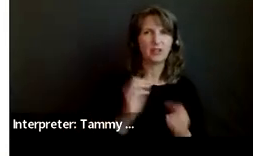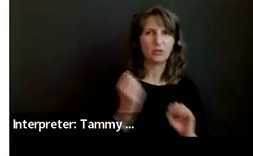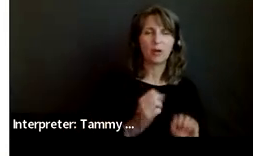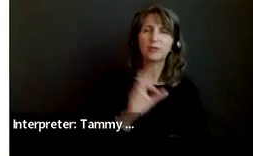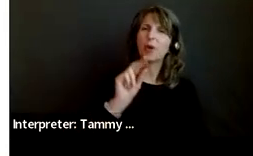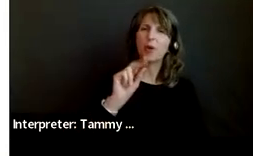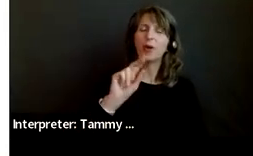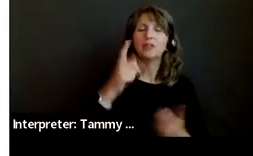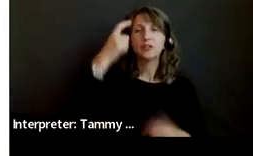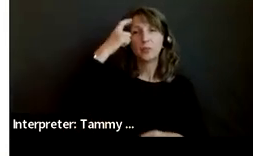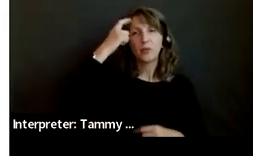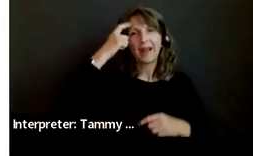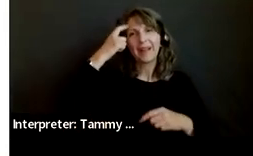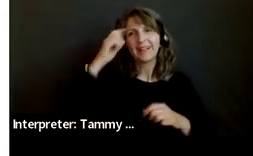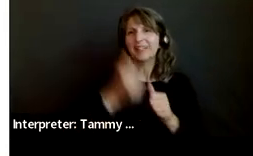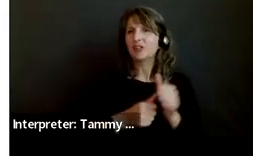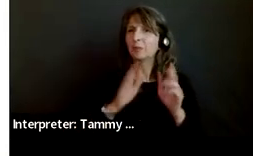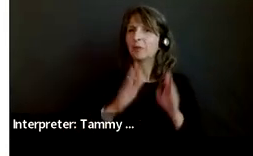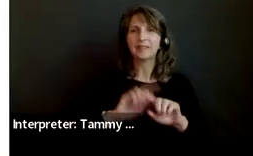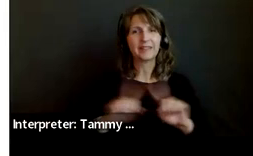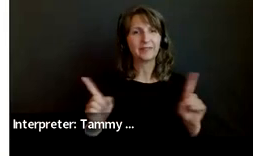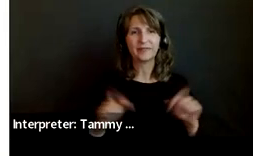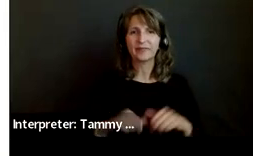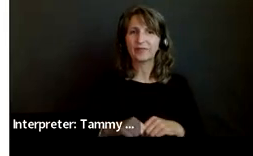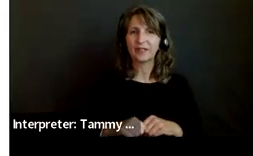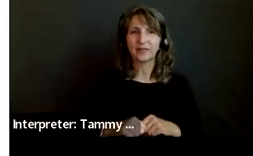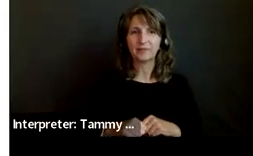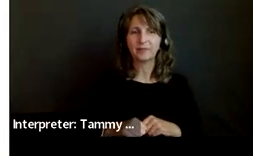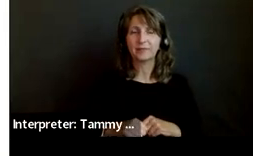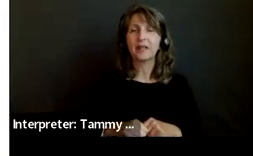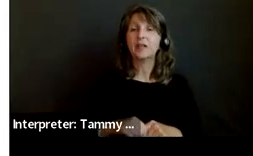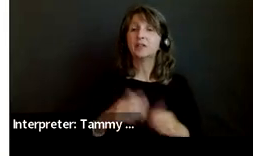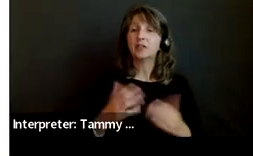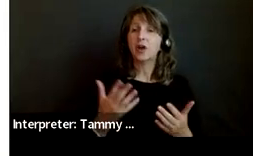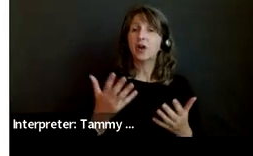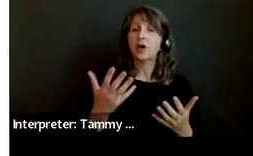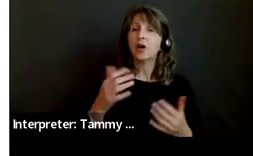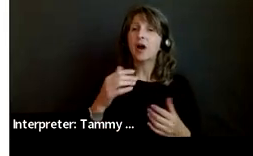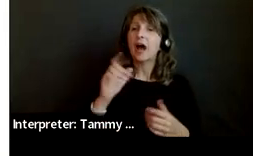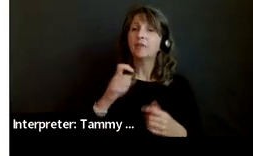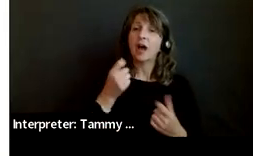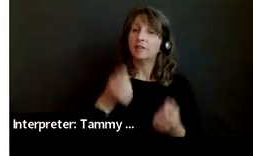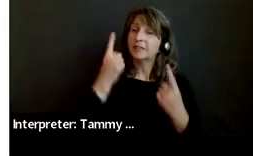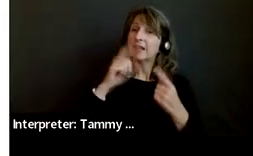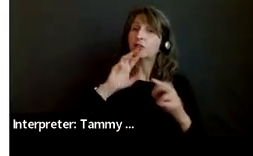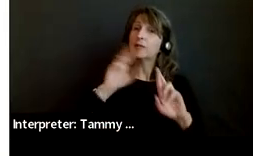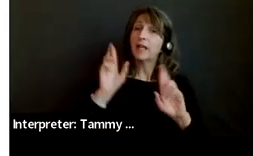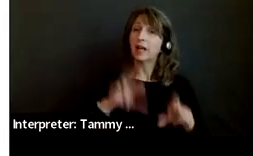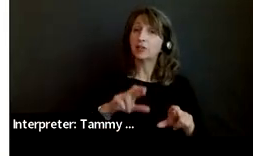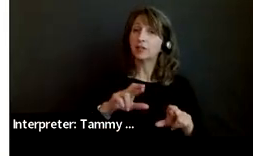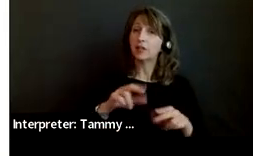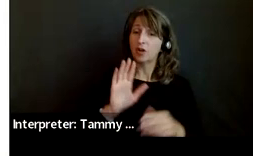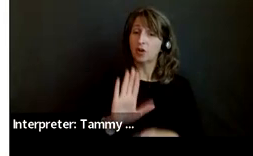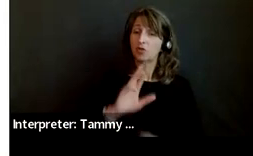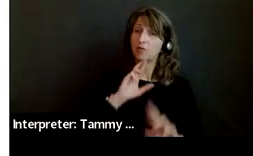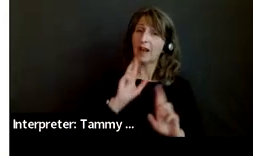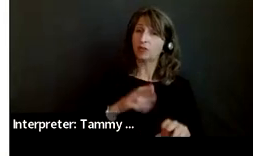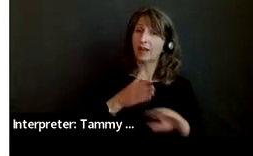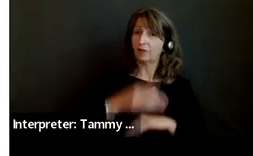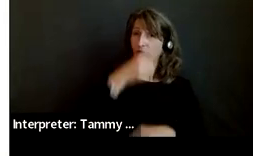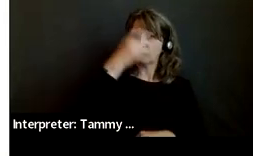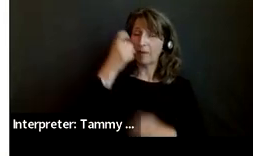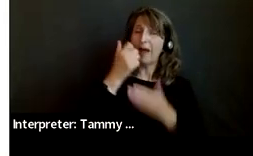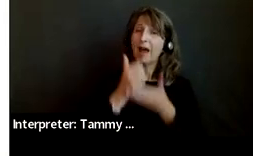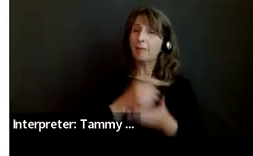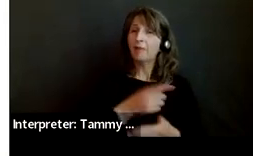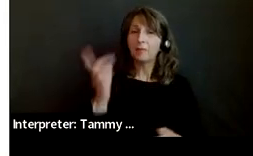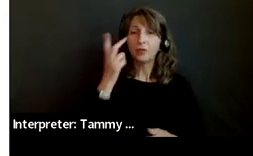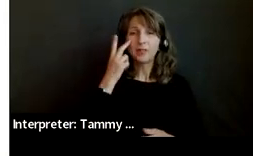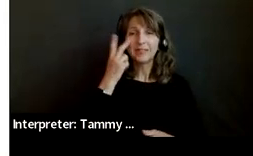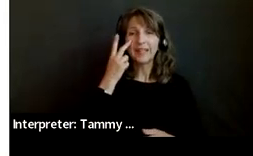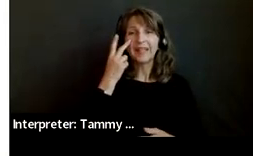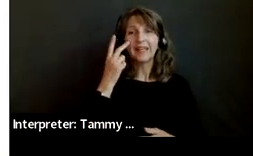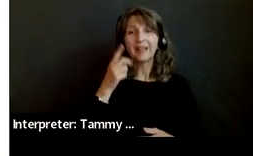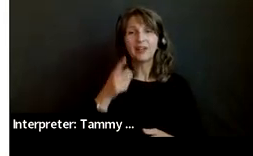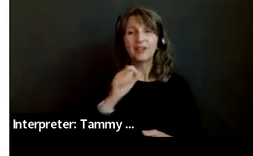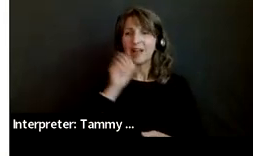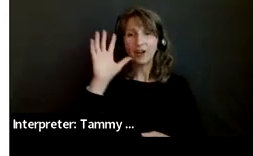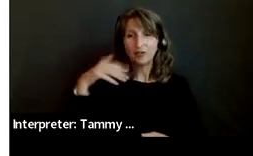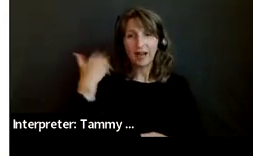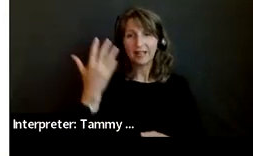The focus is on learning and understanding the reactions to trauma to cope adaptively, helping someone to feel like they are not going crazy, helping someone maybe map out and understand what activates them?